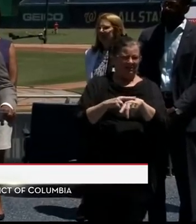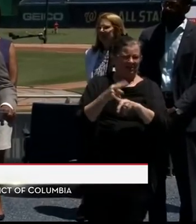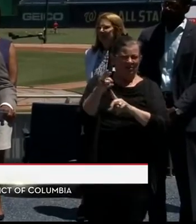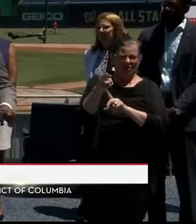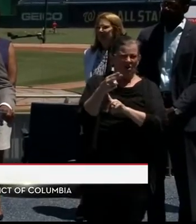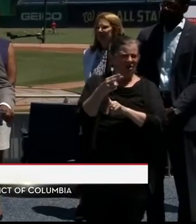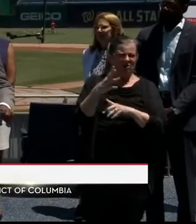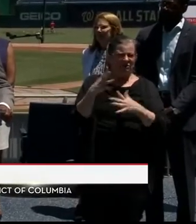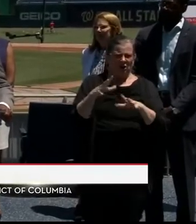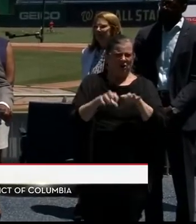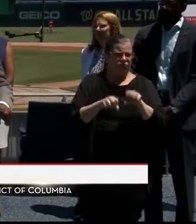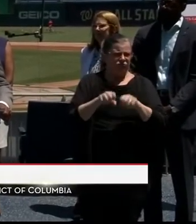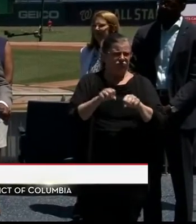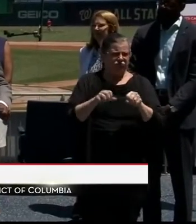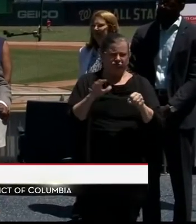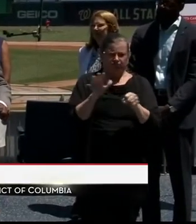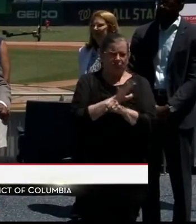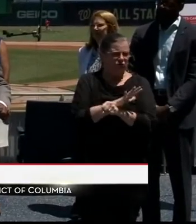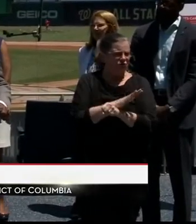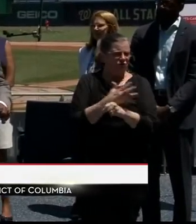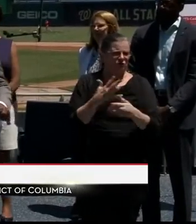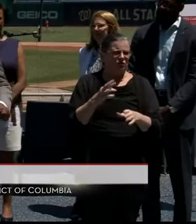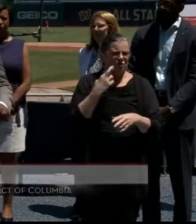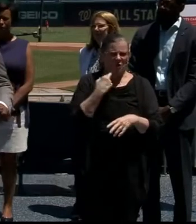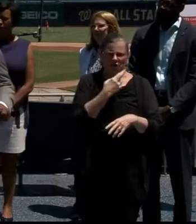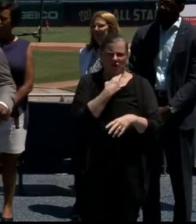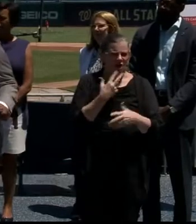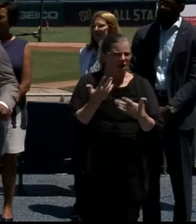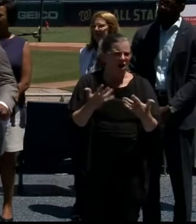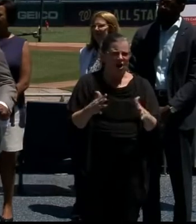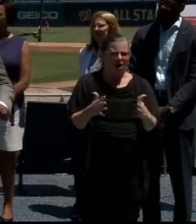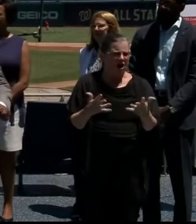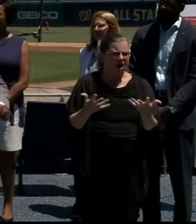RESTAURANTS ARE BOOKED SOLID FOR NEXT WEEK. HOTELS ARE STARTING TO FILL UP.